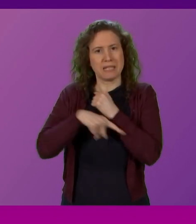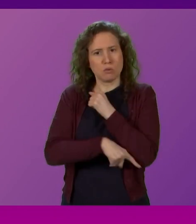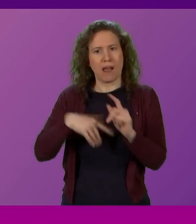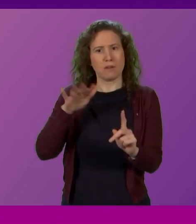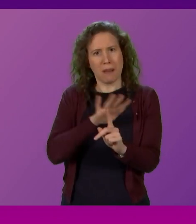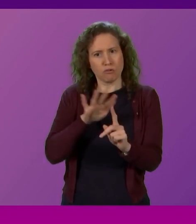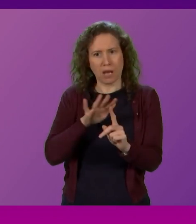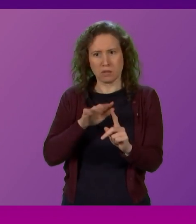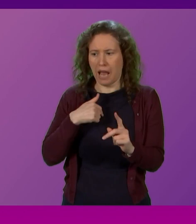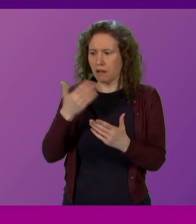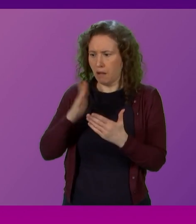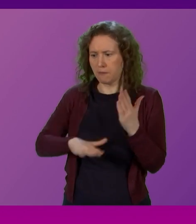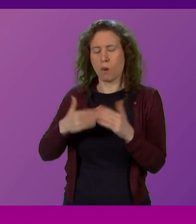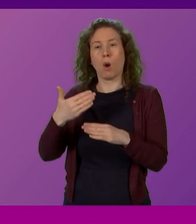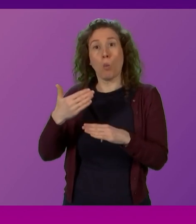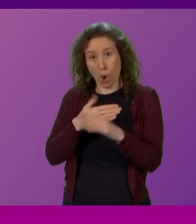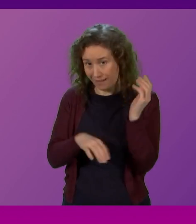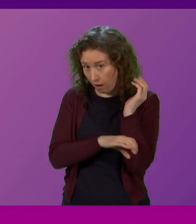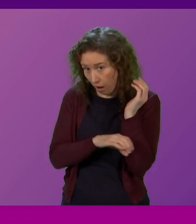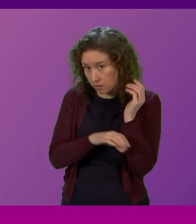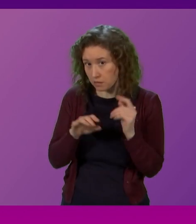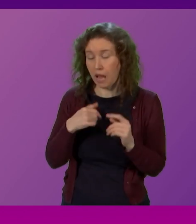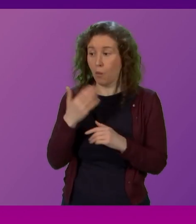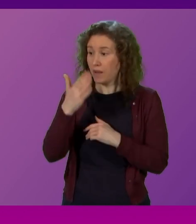I come from a working-class background and went to a state school, and, when I studied